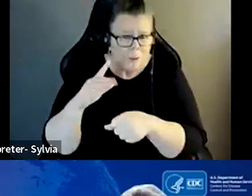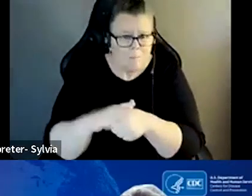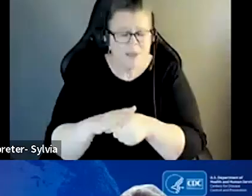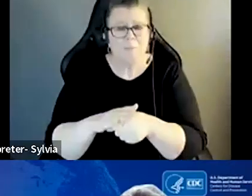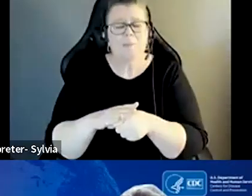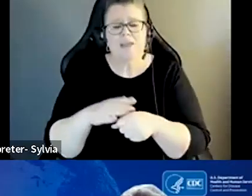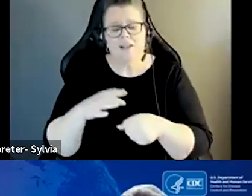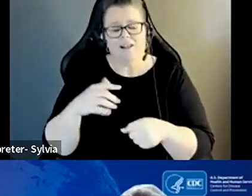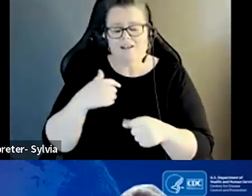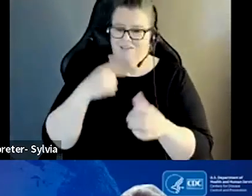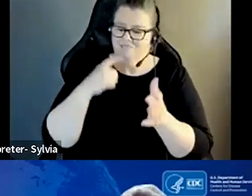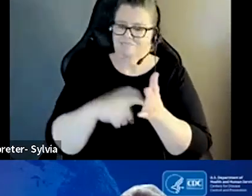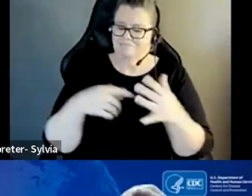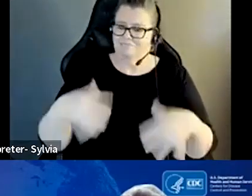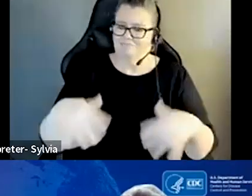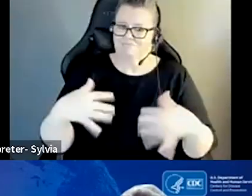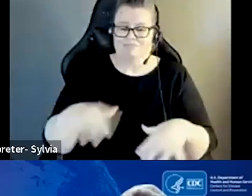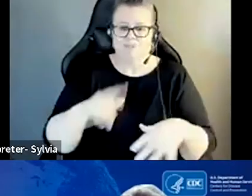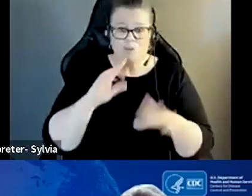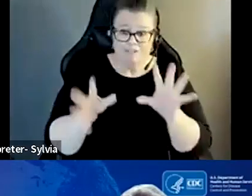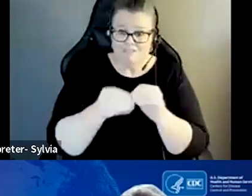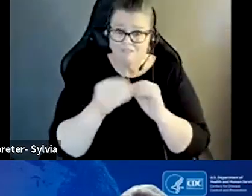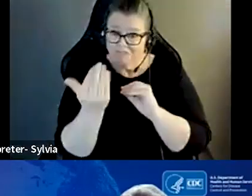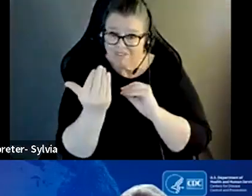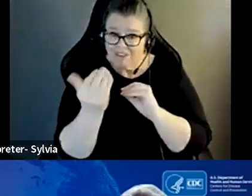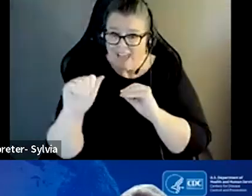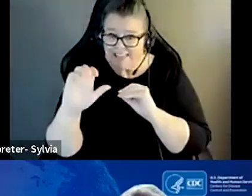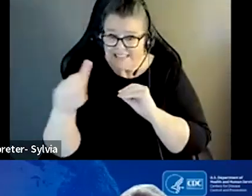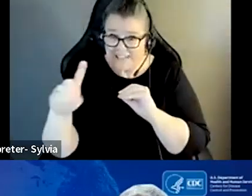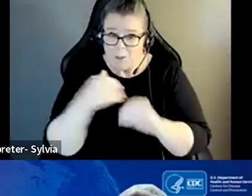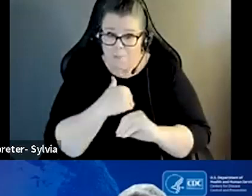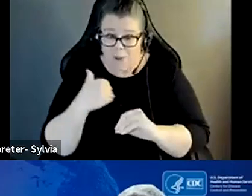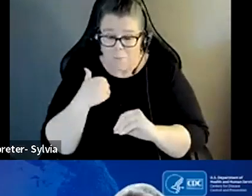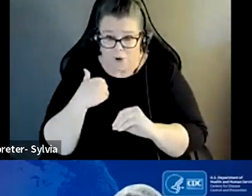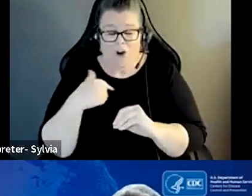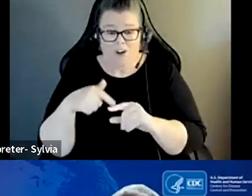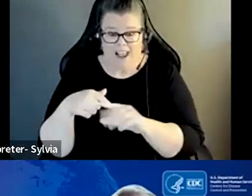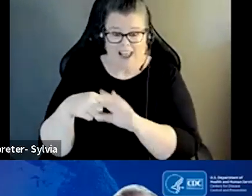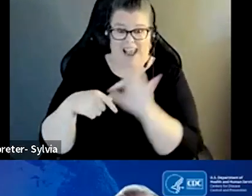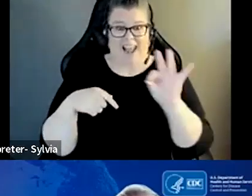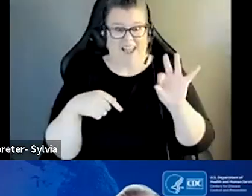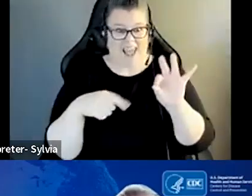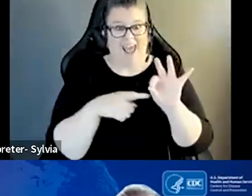that nine out of the 15 of ACD members chose to actually do double duty, and to be part of this workgroup.